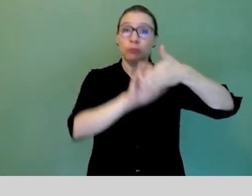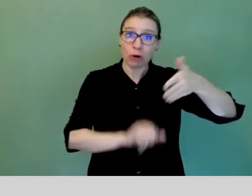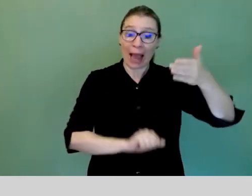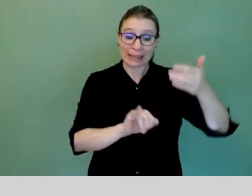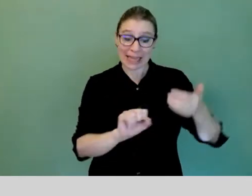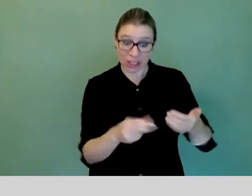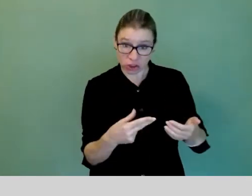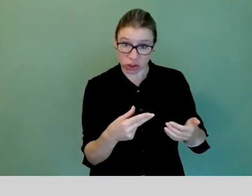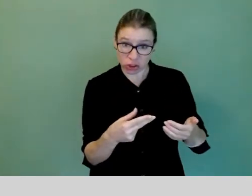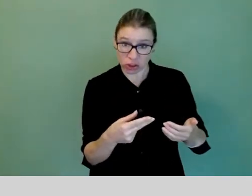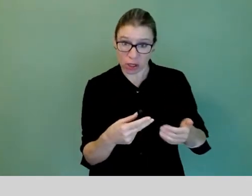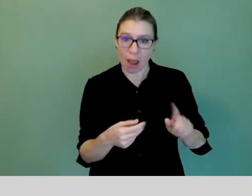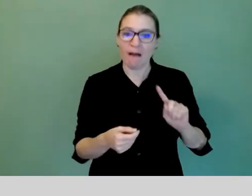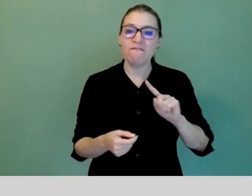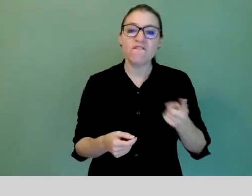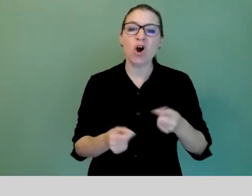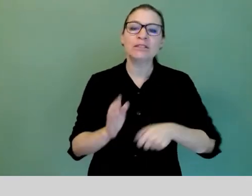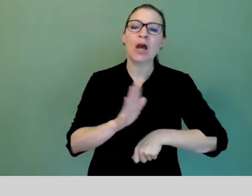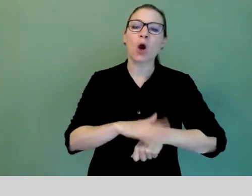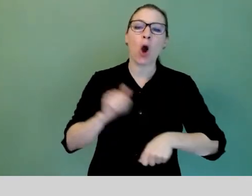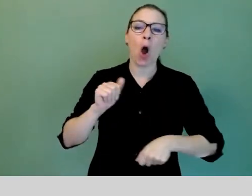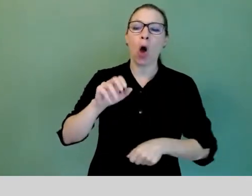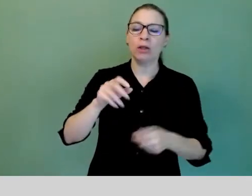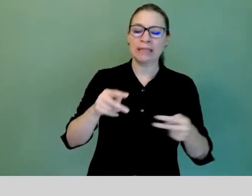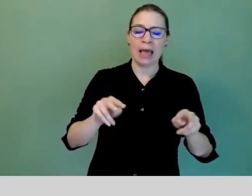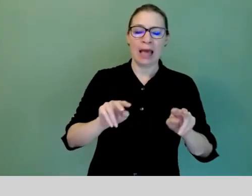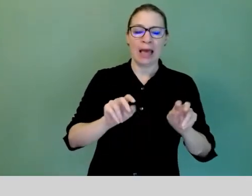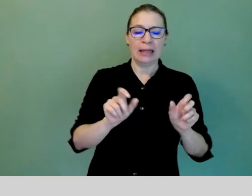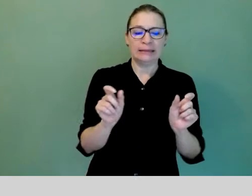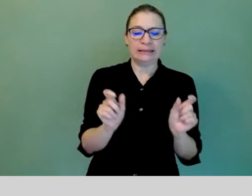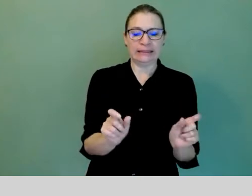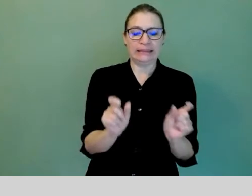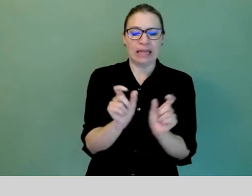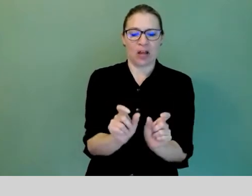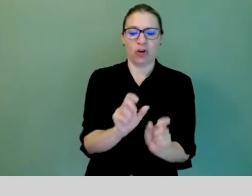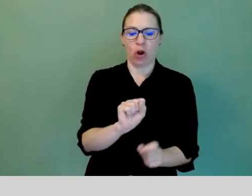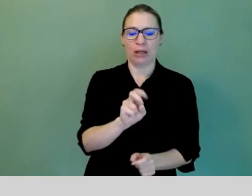first it calls the dunder sub special function.